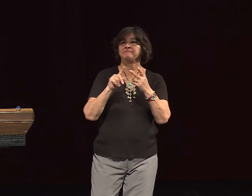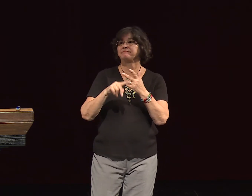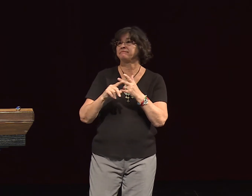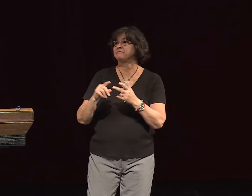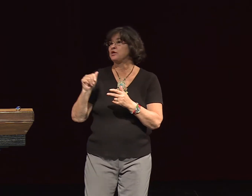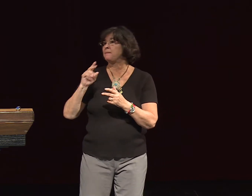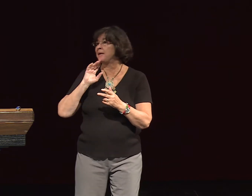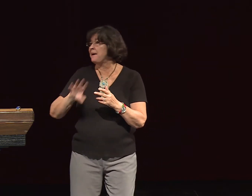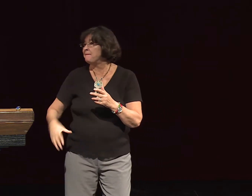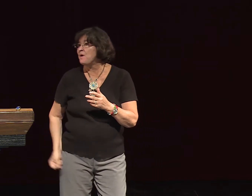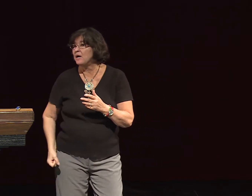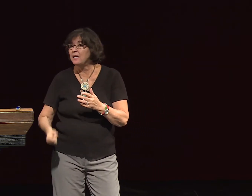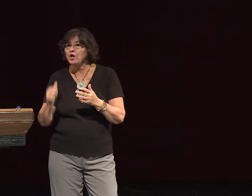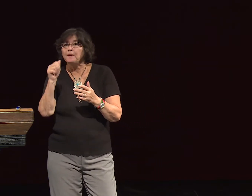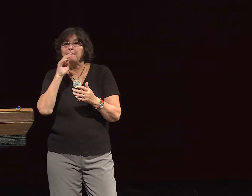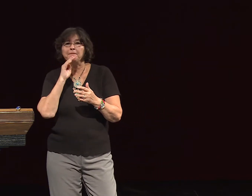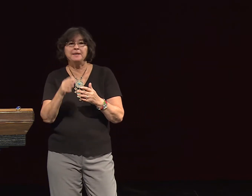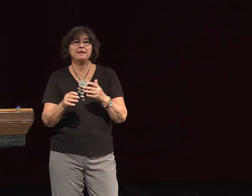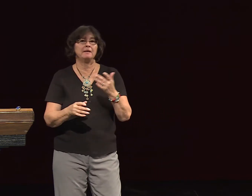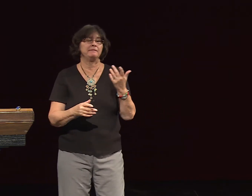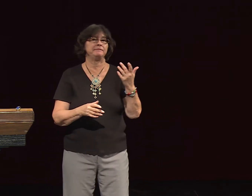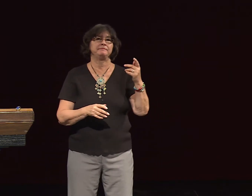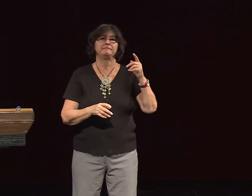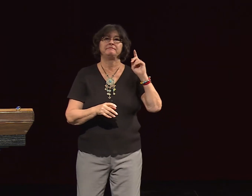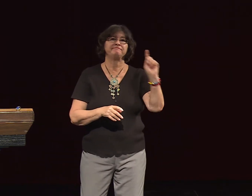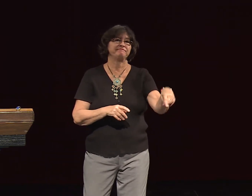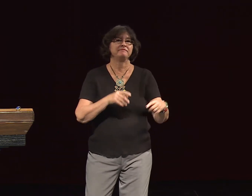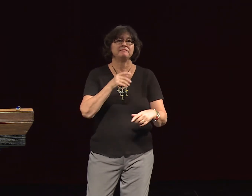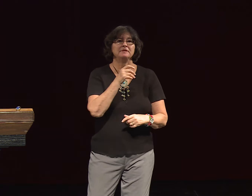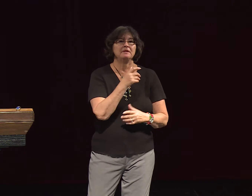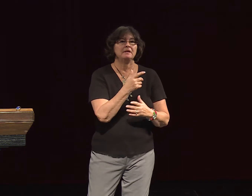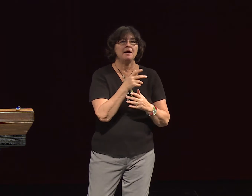Vietnamese, Cambodian, it could be...